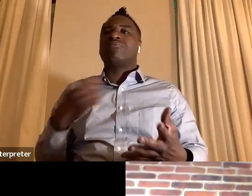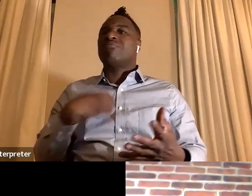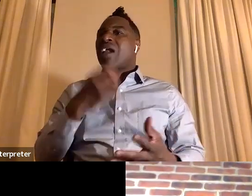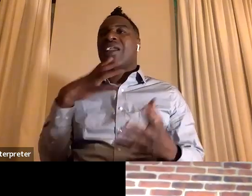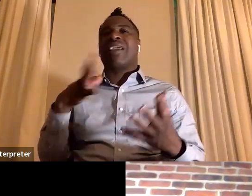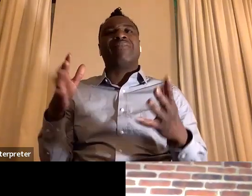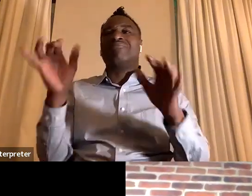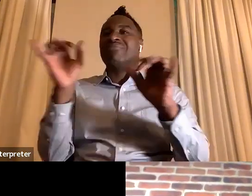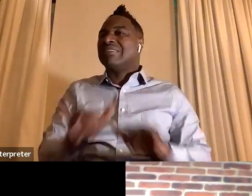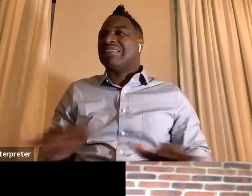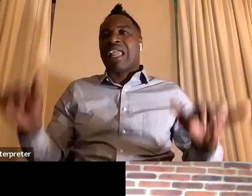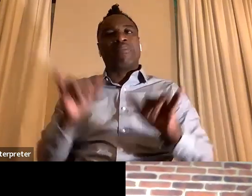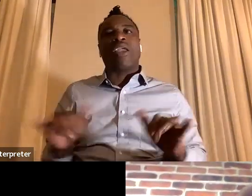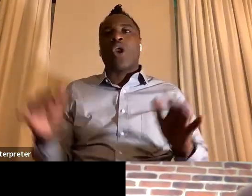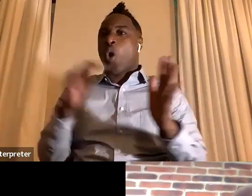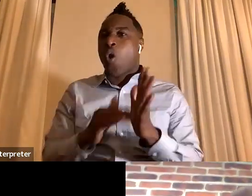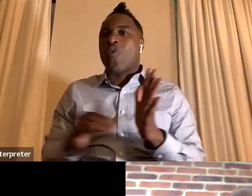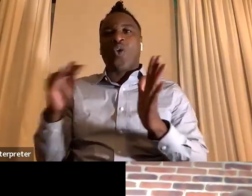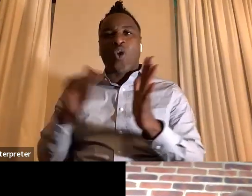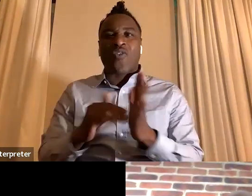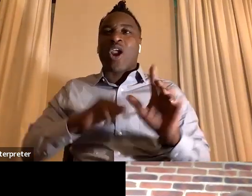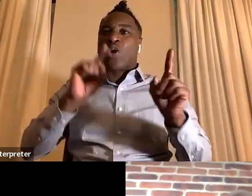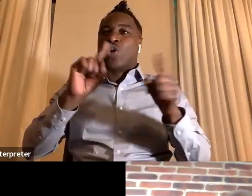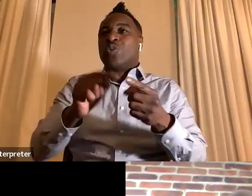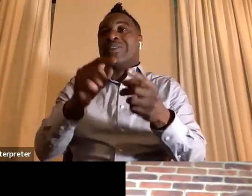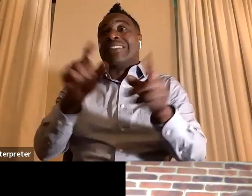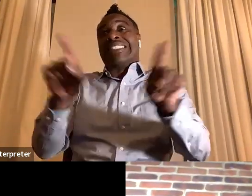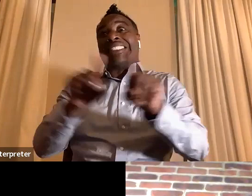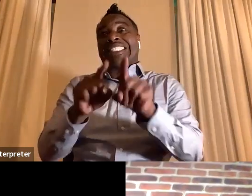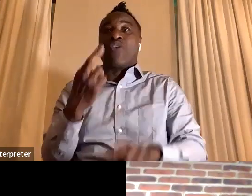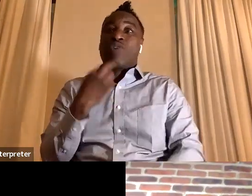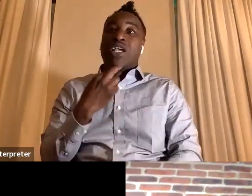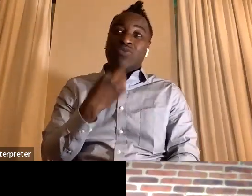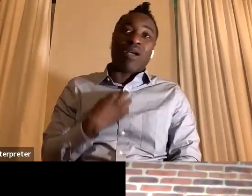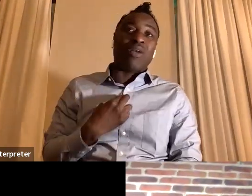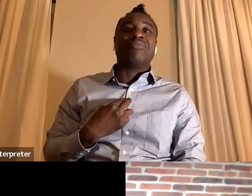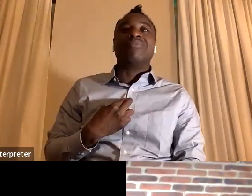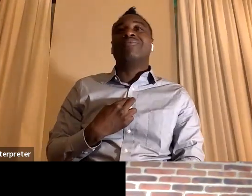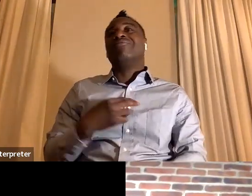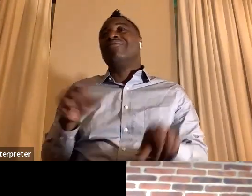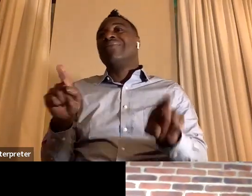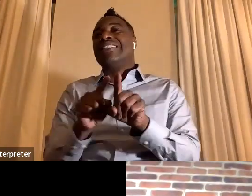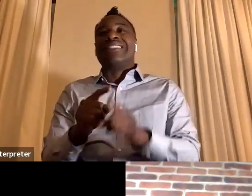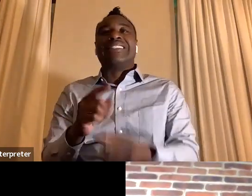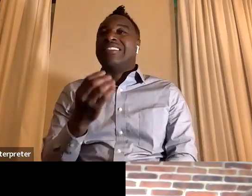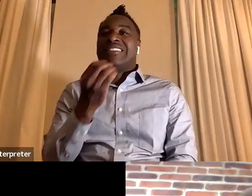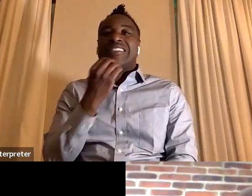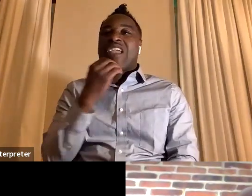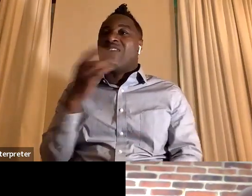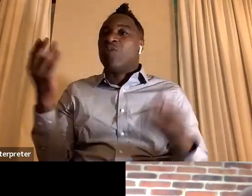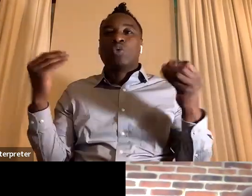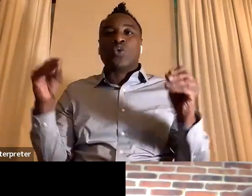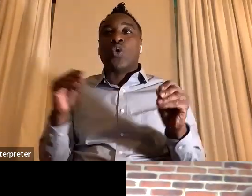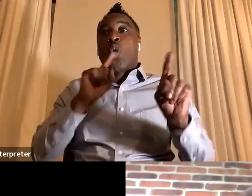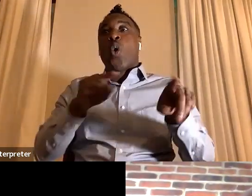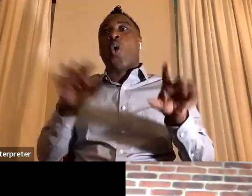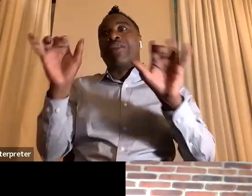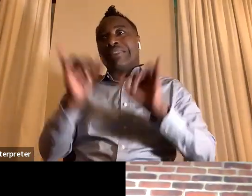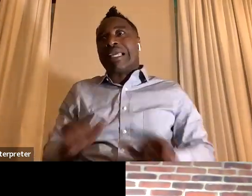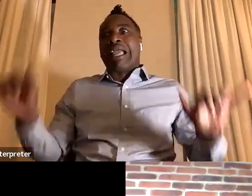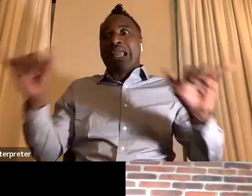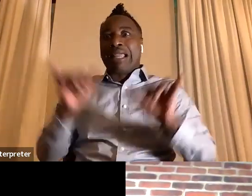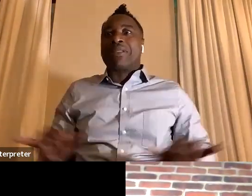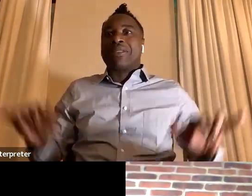I go to same spot, I do the same thing.